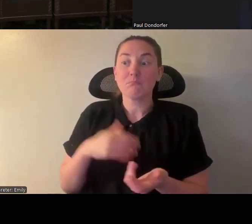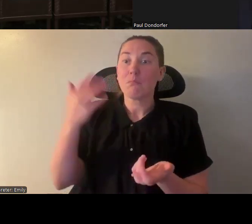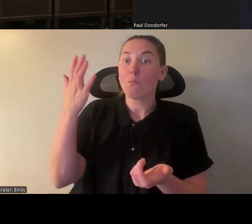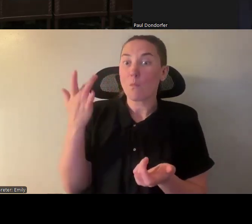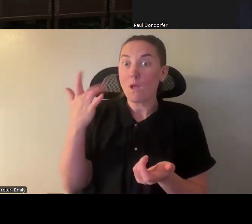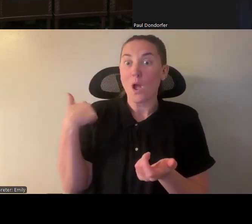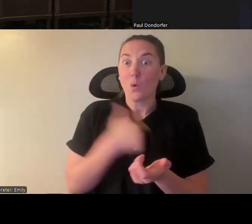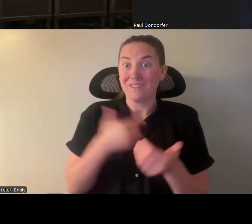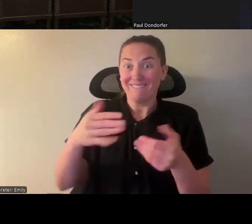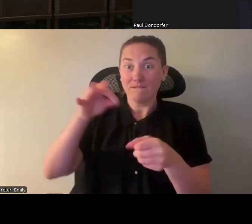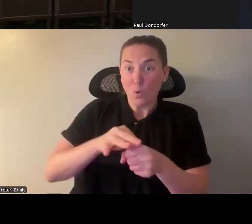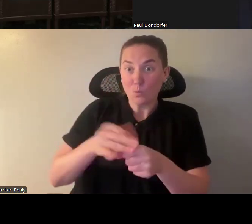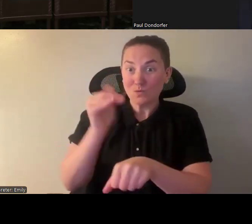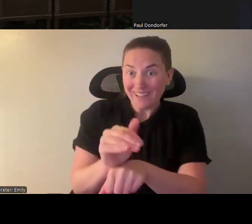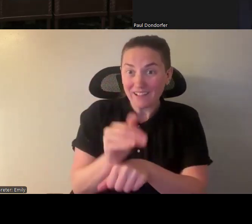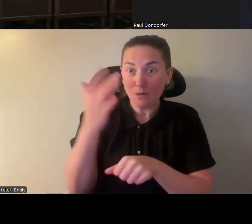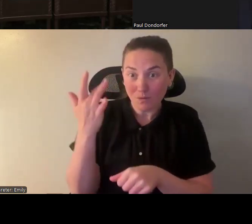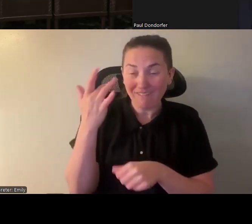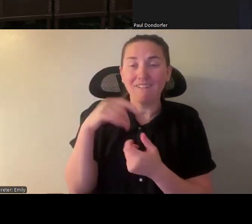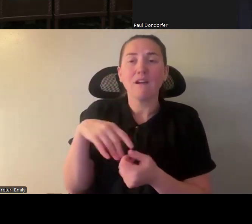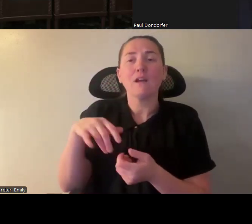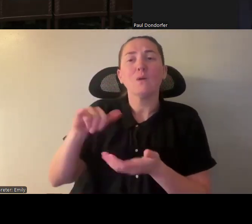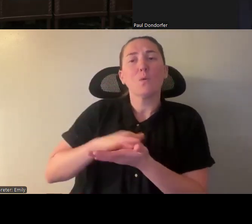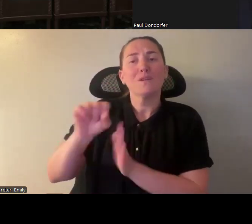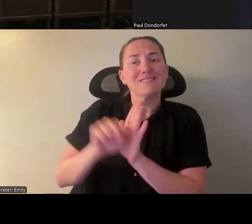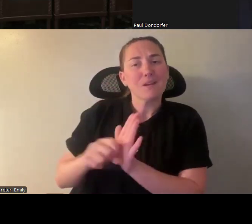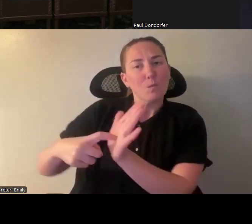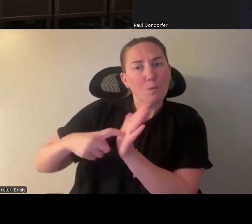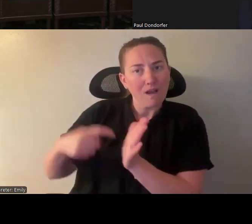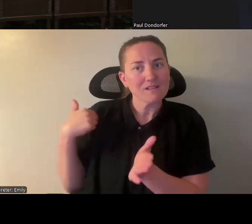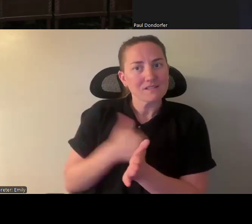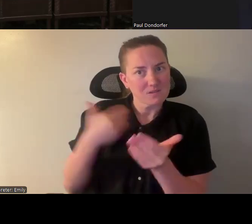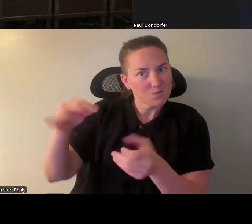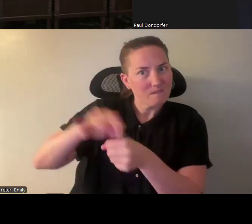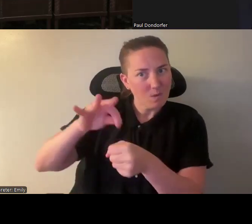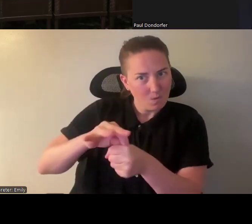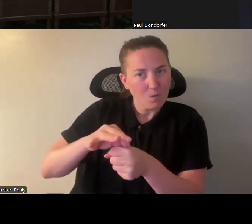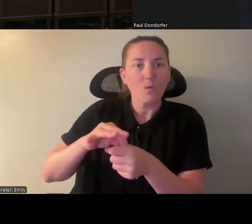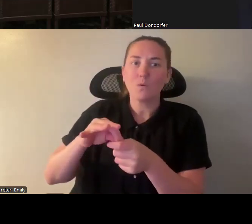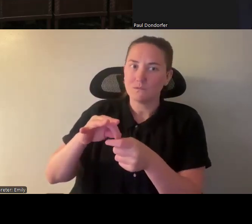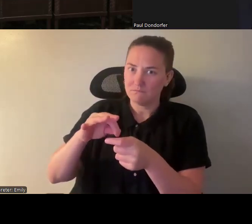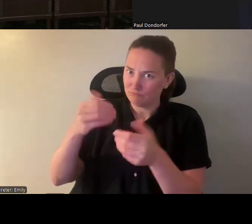we're voting tonight is because New York State requires us to vote to opt into this license